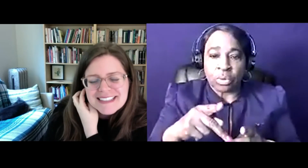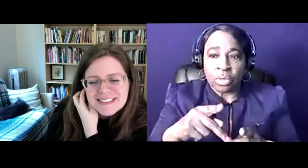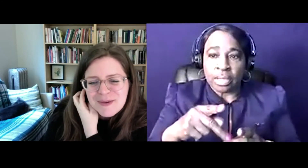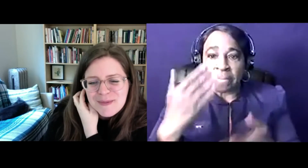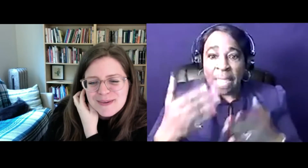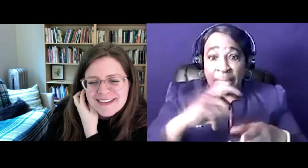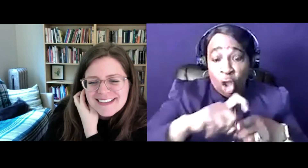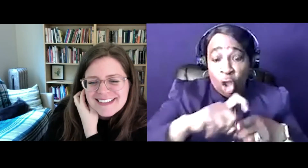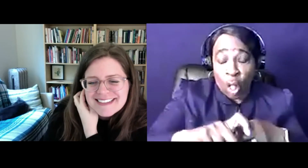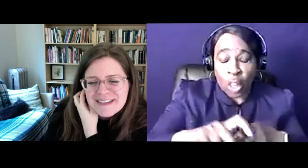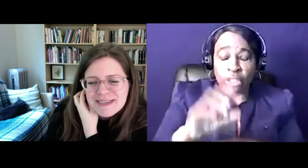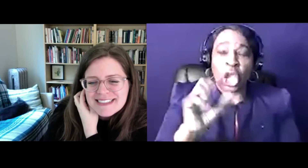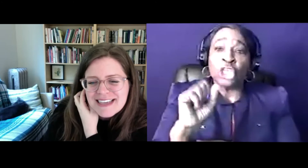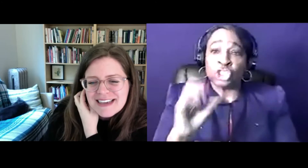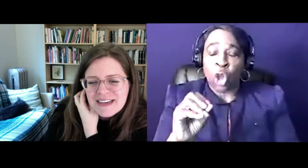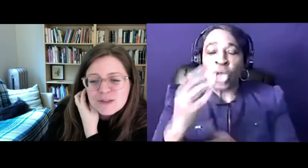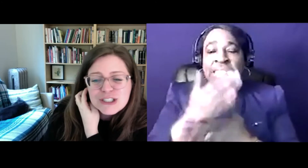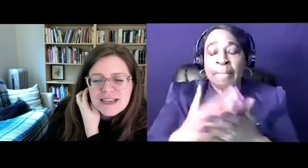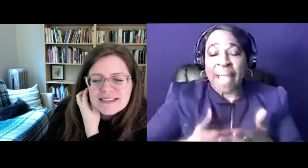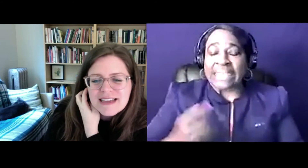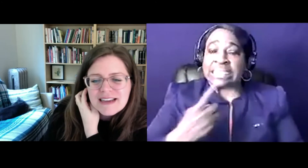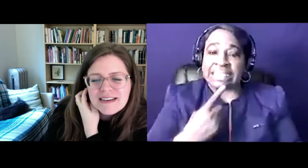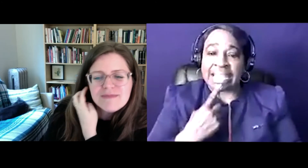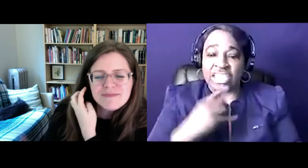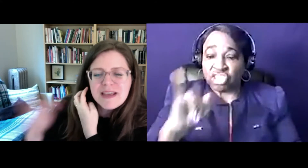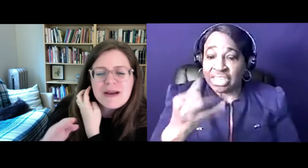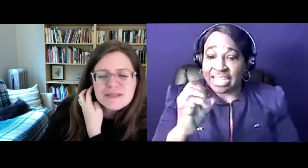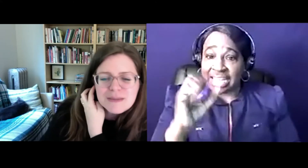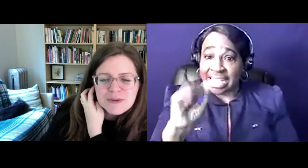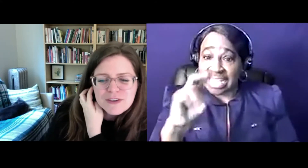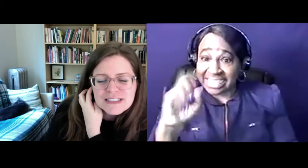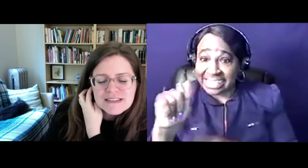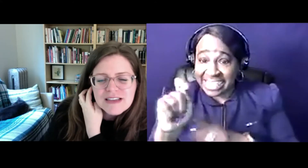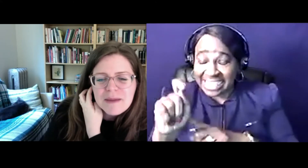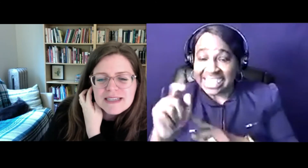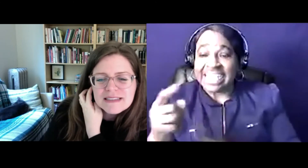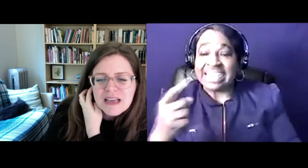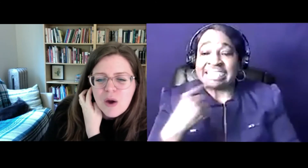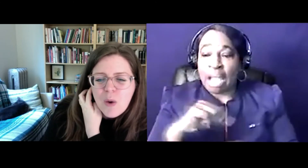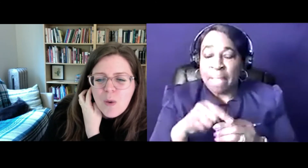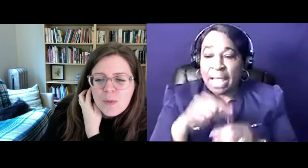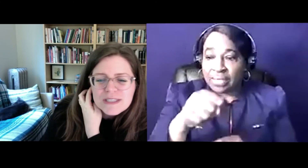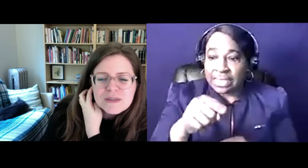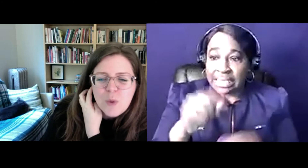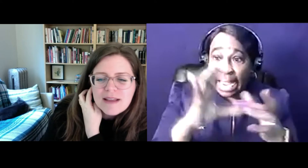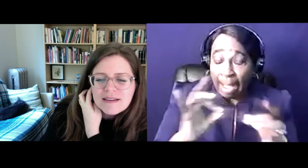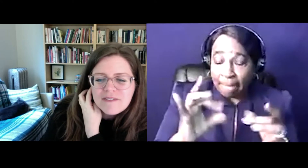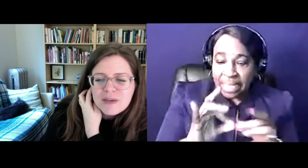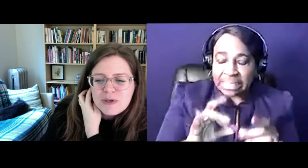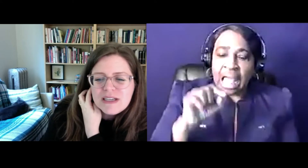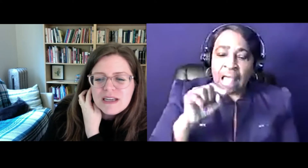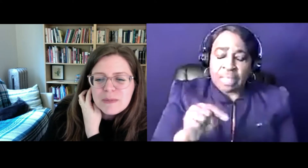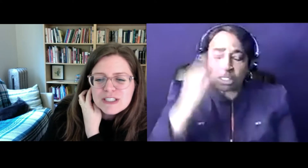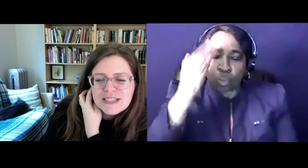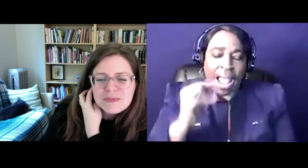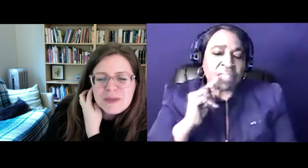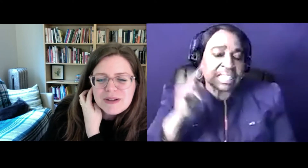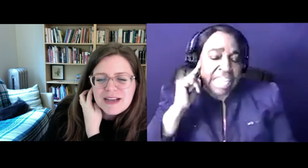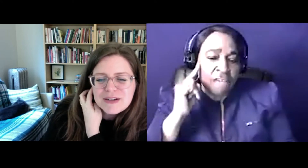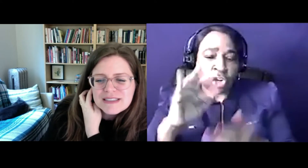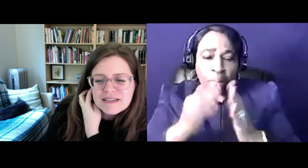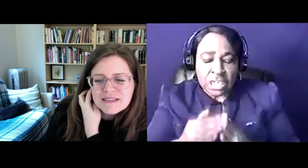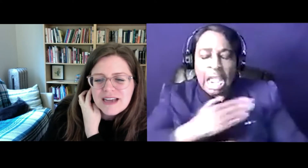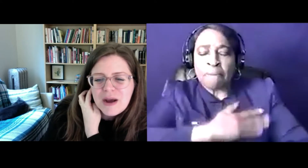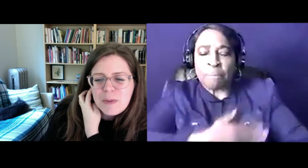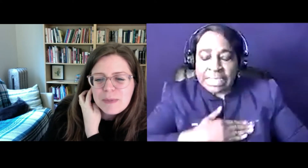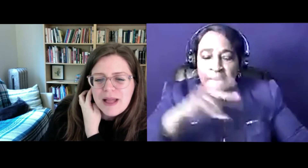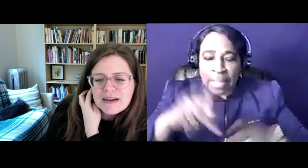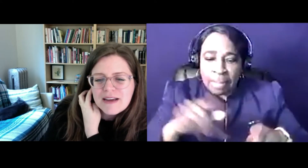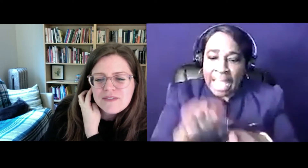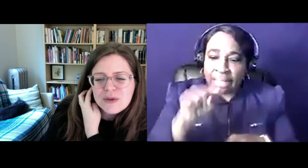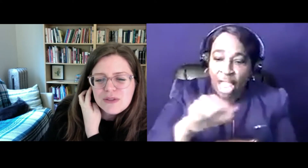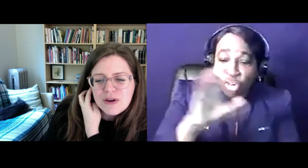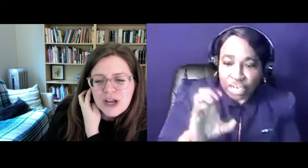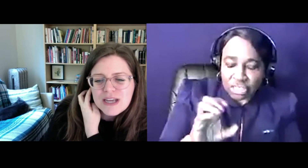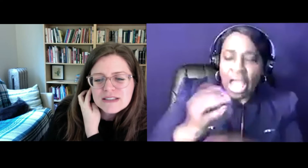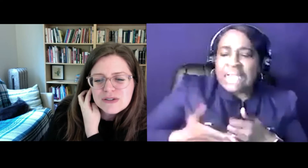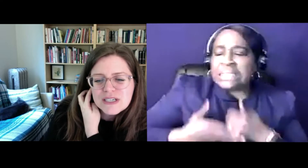So somebody said, Jeanette said about some of Crystal's comments, "this is why the Deaf community appreciates people like Crystal to help our Black Deaf youth learn our history."